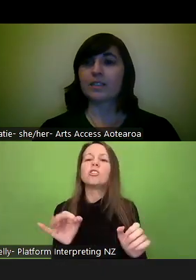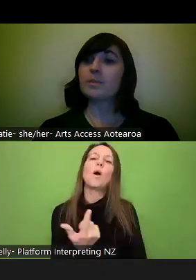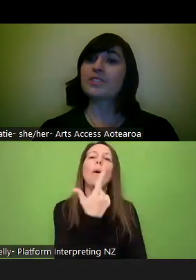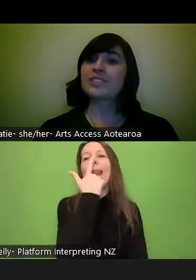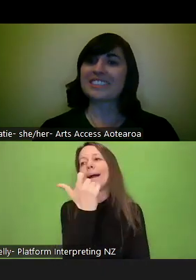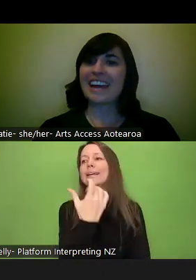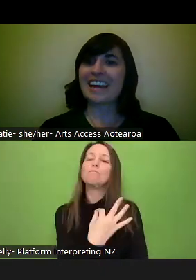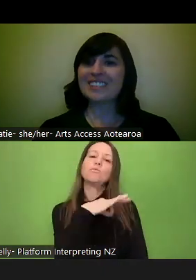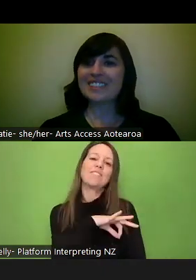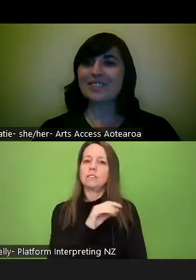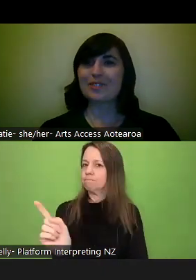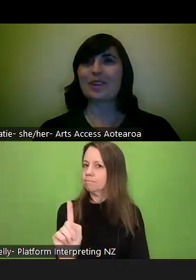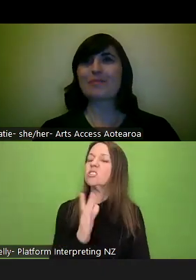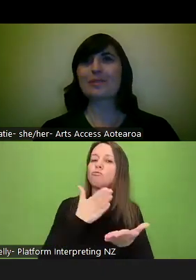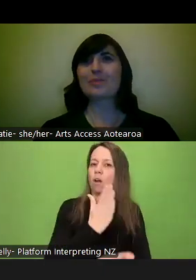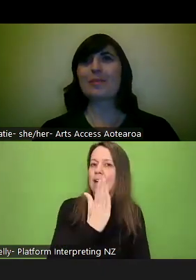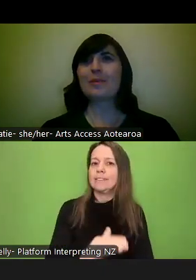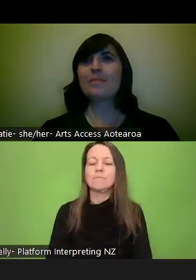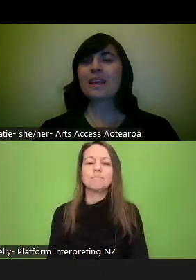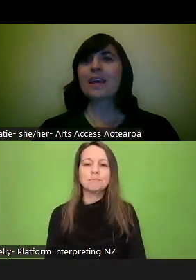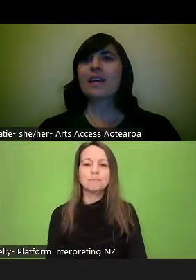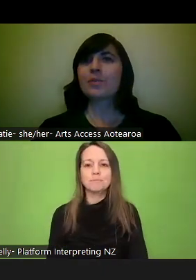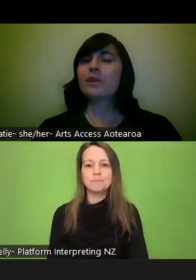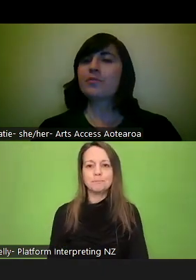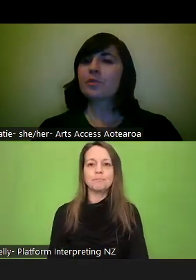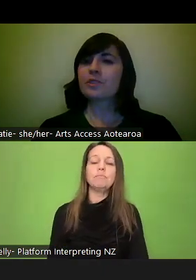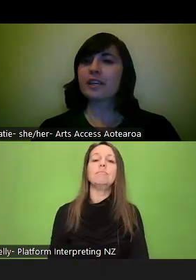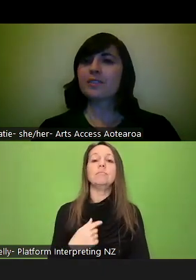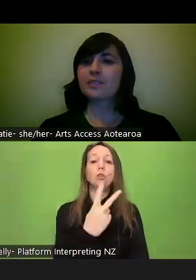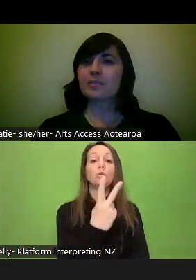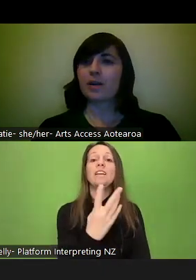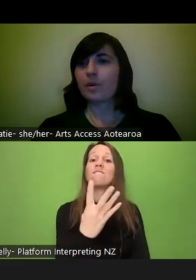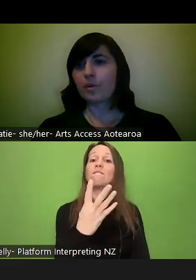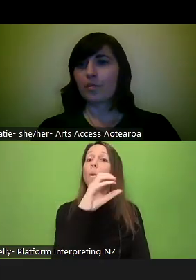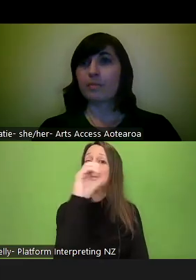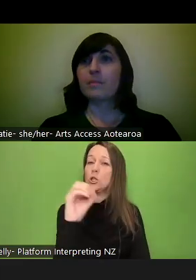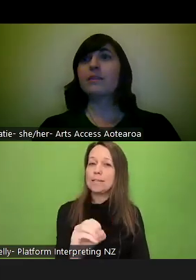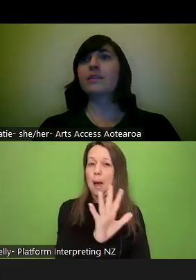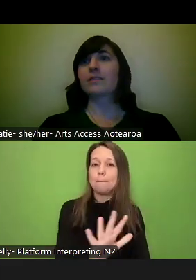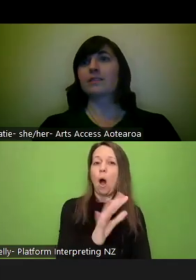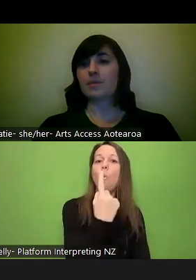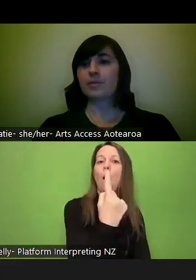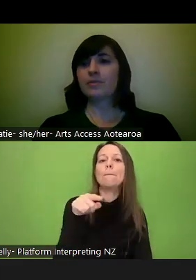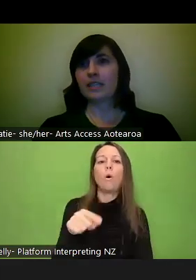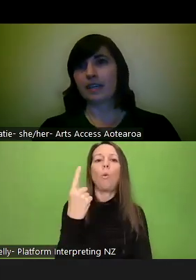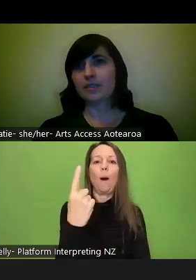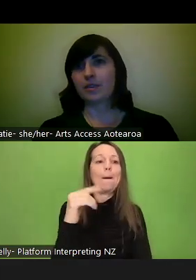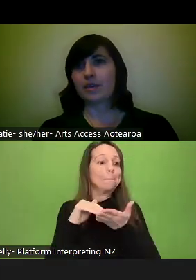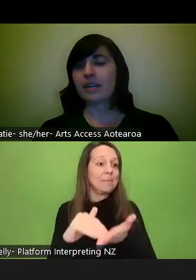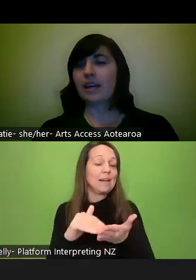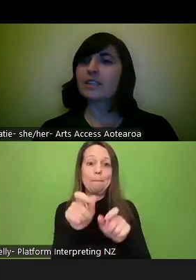Some interesting stats for the numbers people. 24%, or about 1.1 million people in Aotearoa